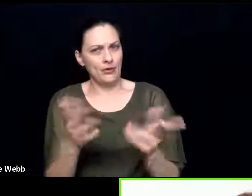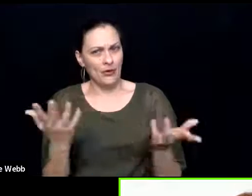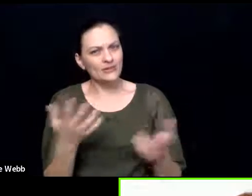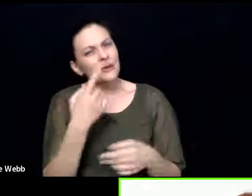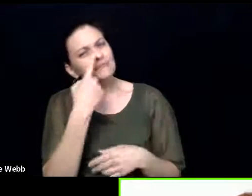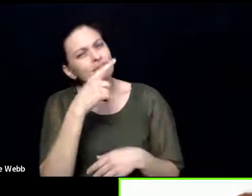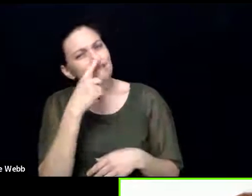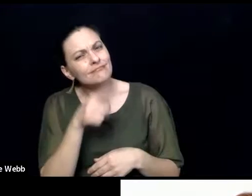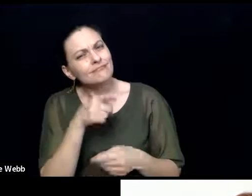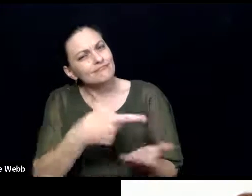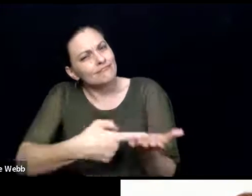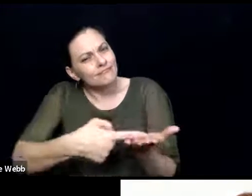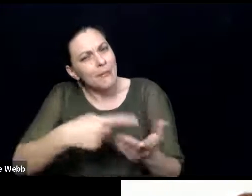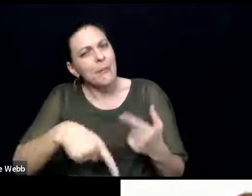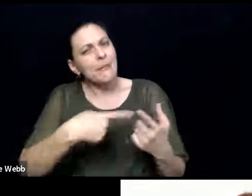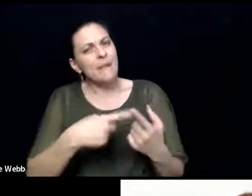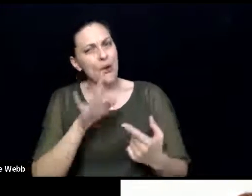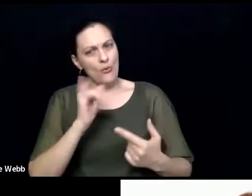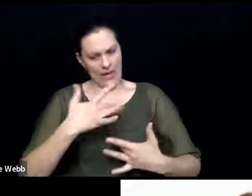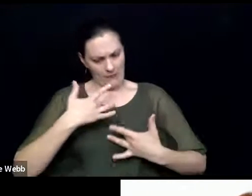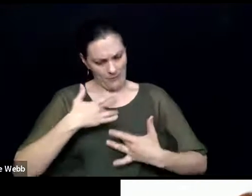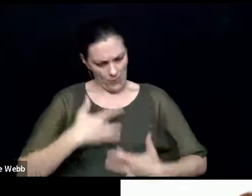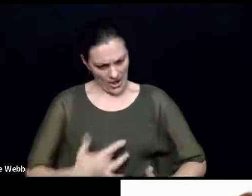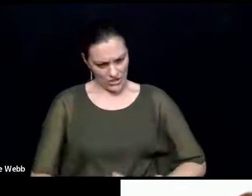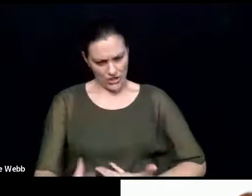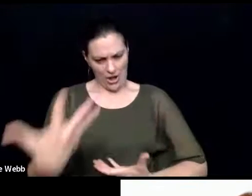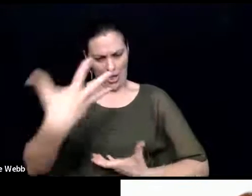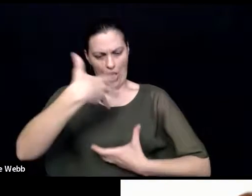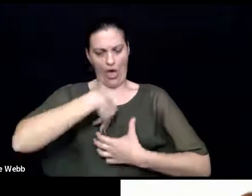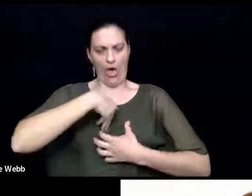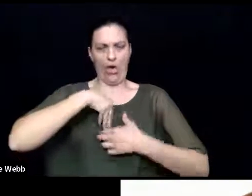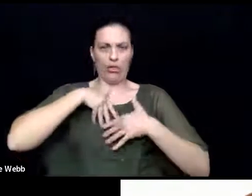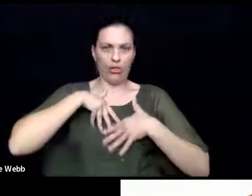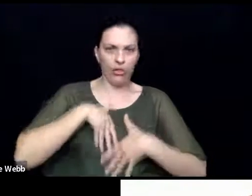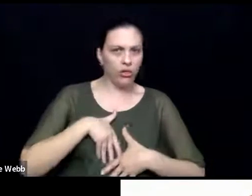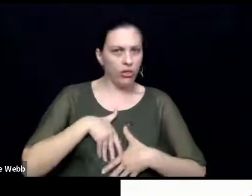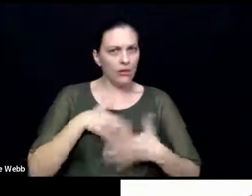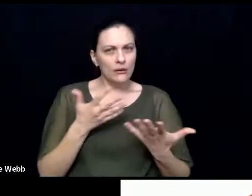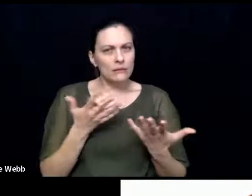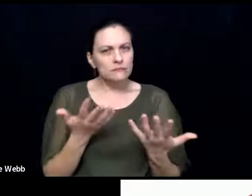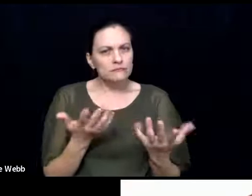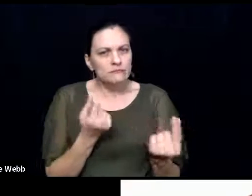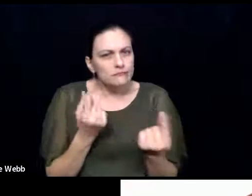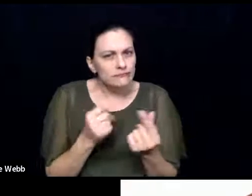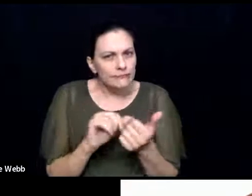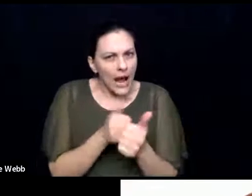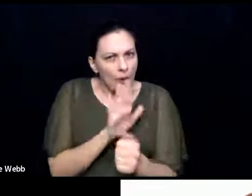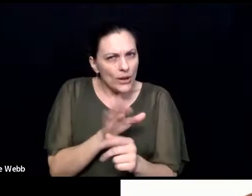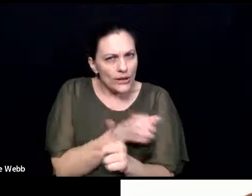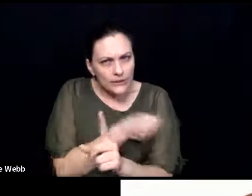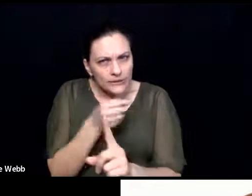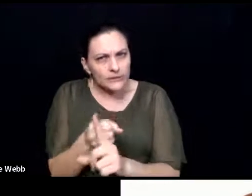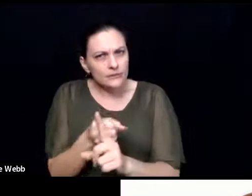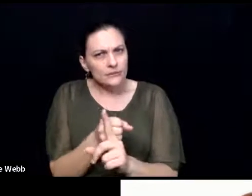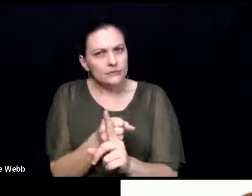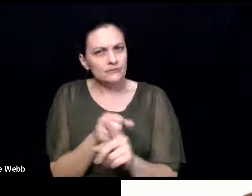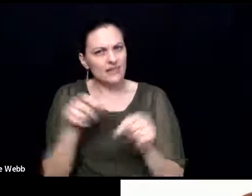us. TERRI GIVENS: Absolutely. That's a really critical point. The thing that I learned in doing